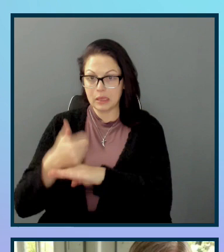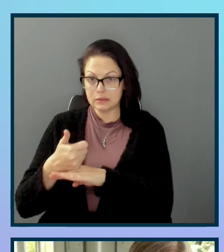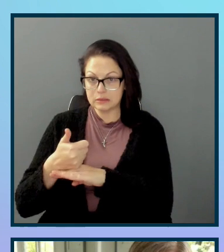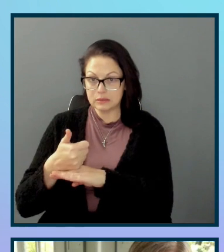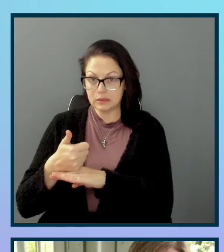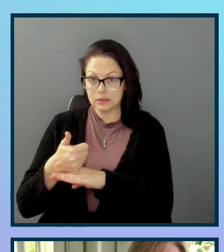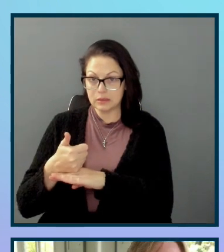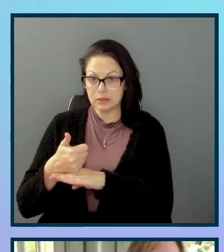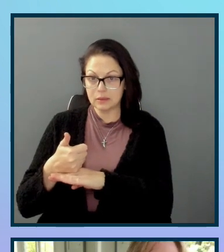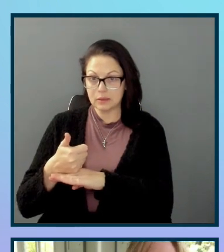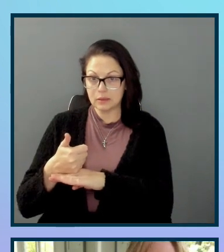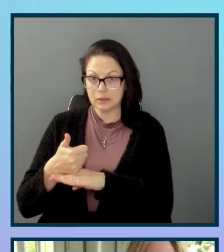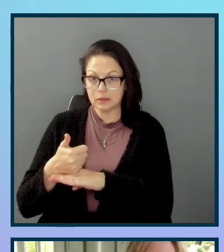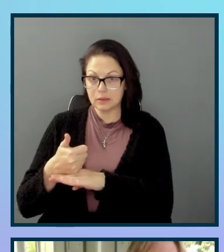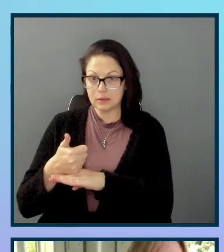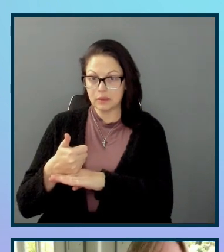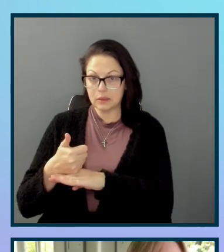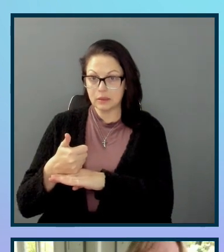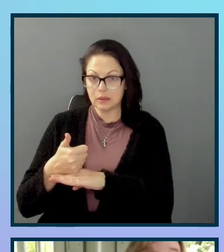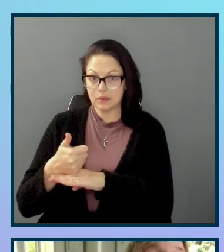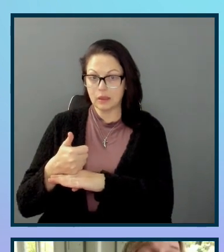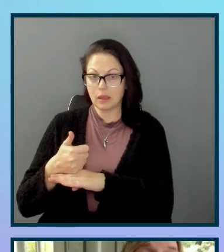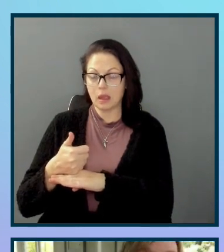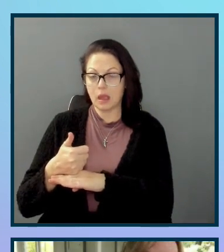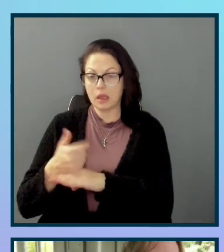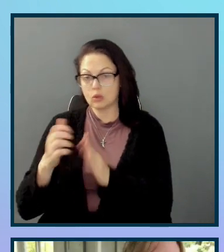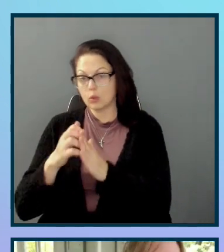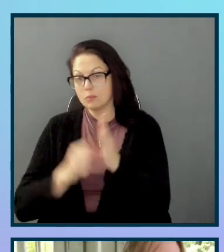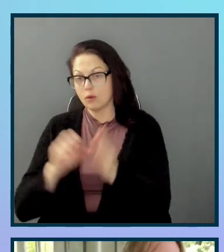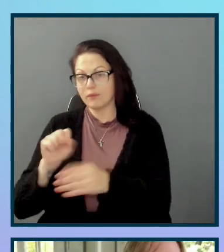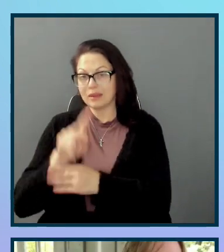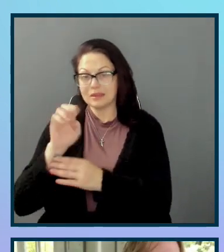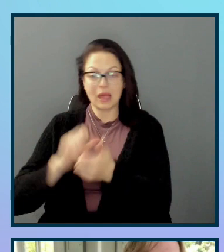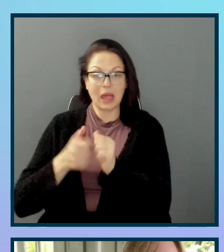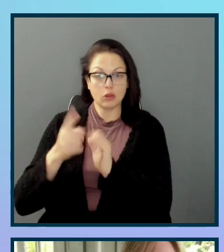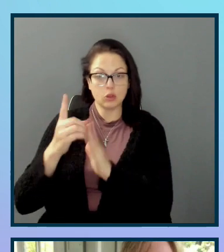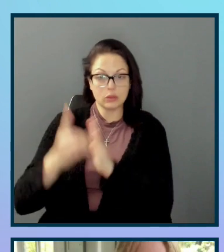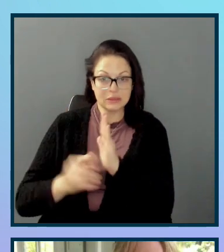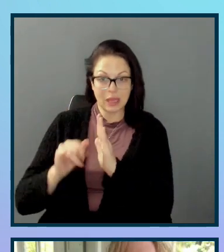it's just brute forcing the style away from how you've designed it and it's hijacking it.